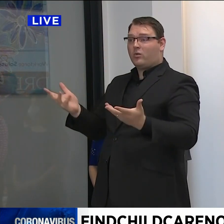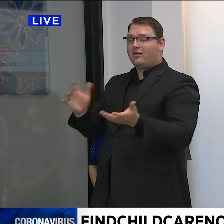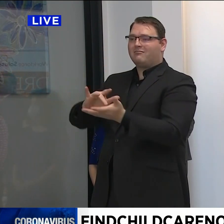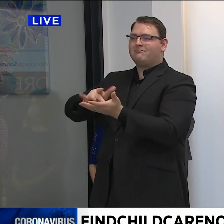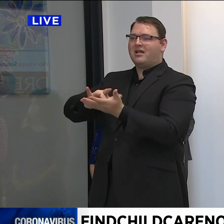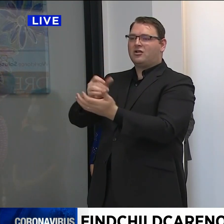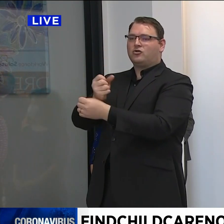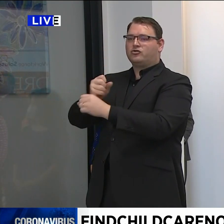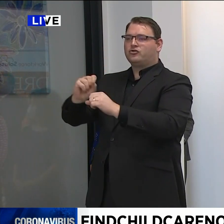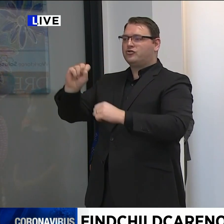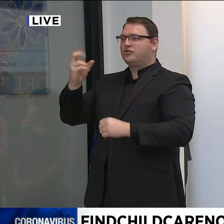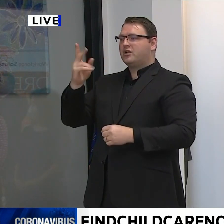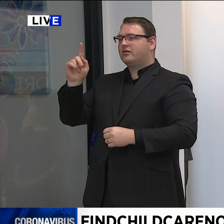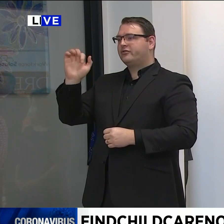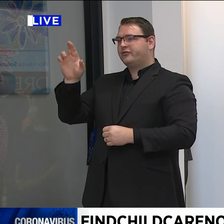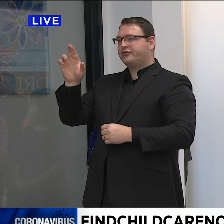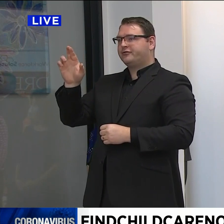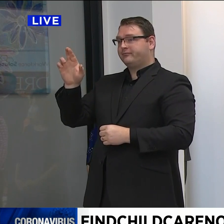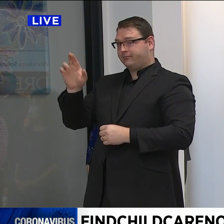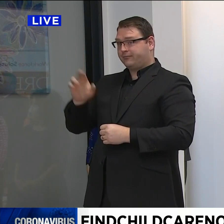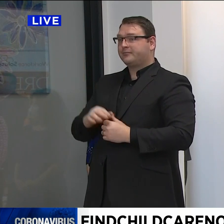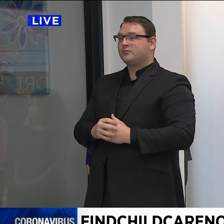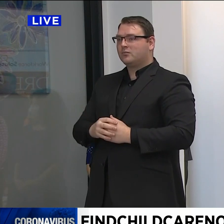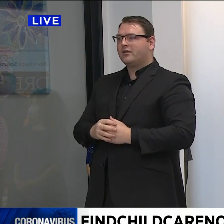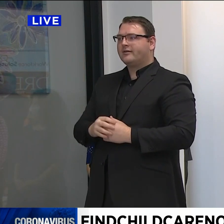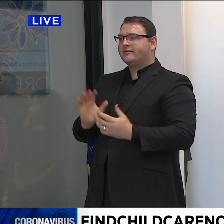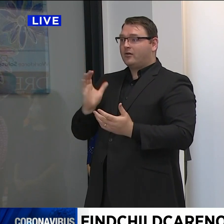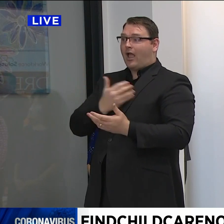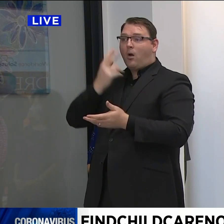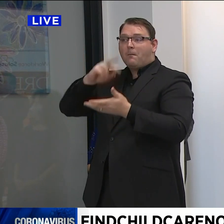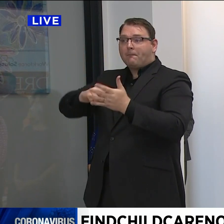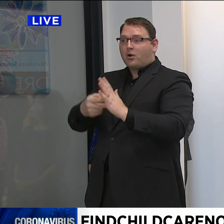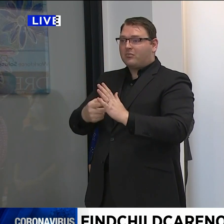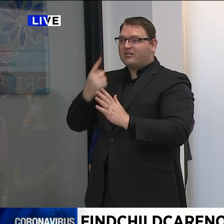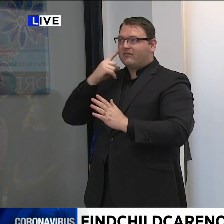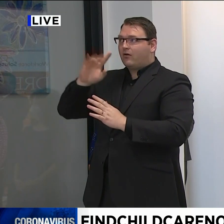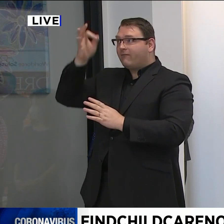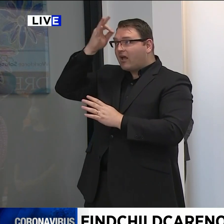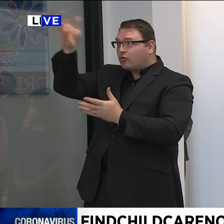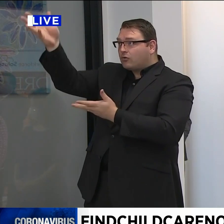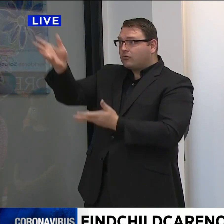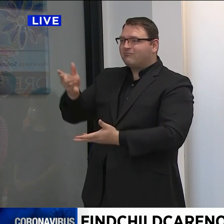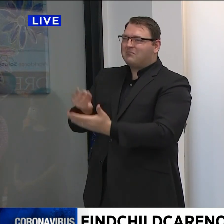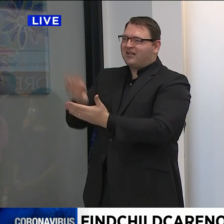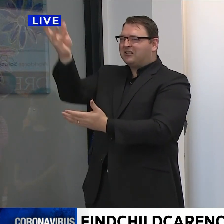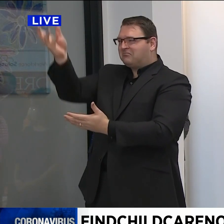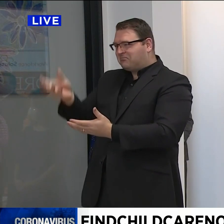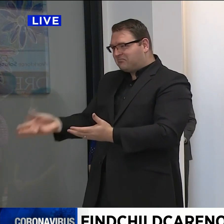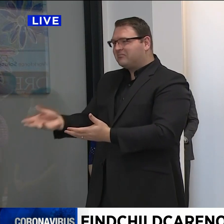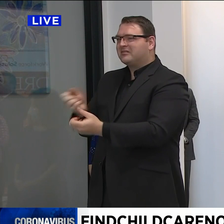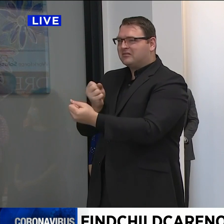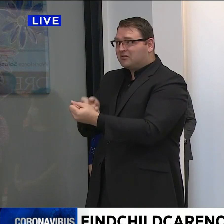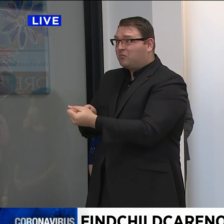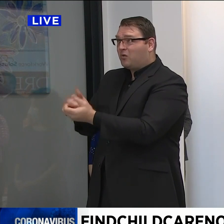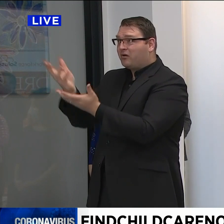our NRG complex we’re moving forward at the county with forward at the county with establishing a medical shelter. establishing a medical shelter. And that’s what we are we need And that’s what we are we need to call to call it for for for for the purposes